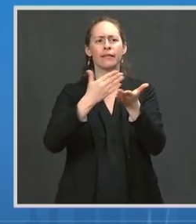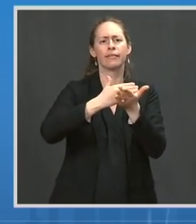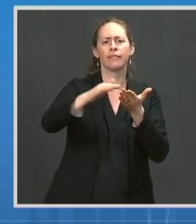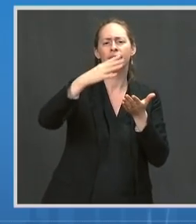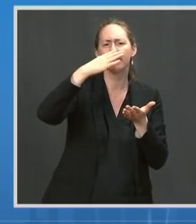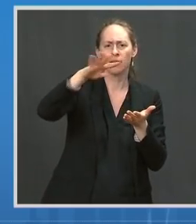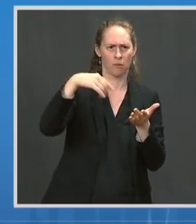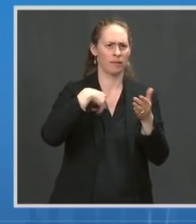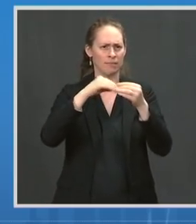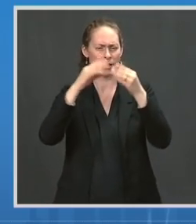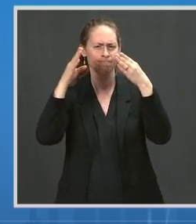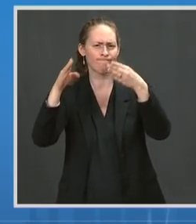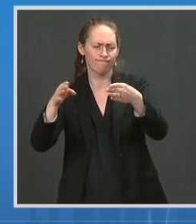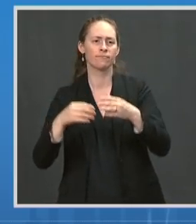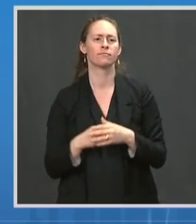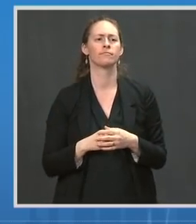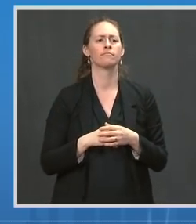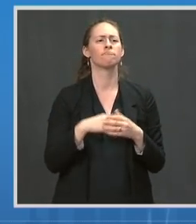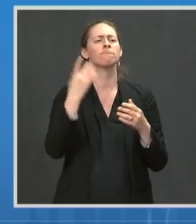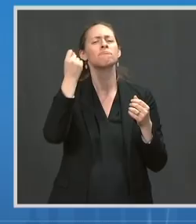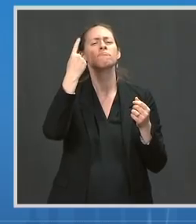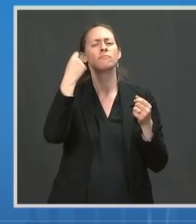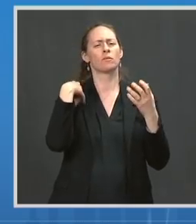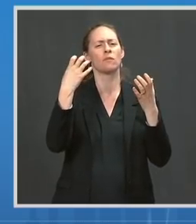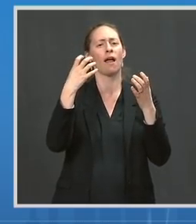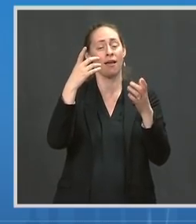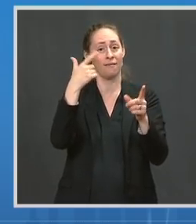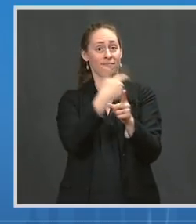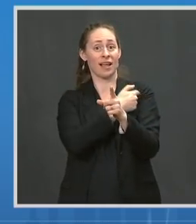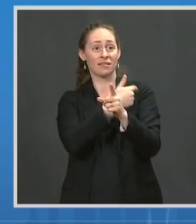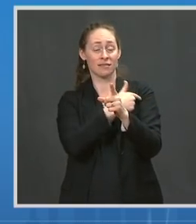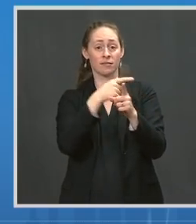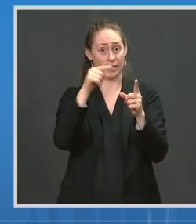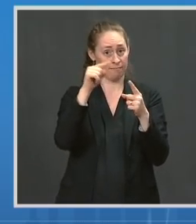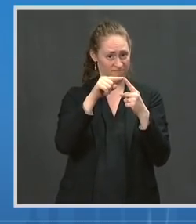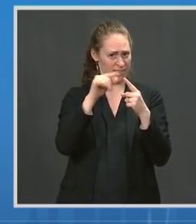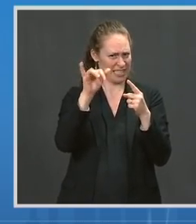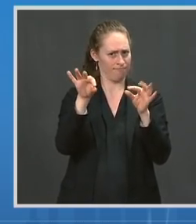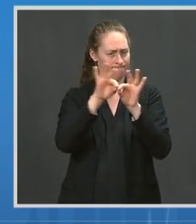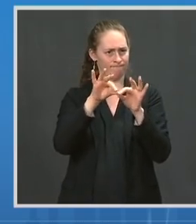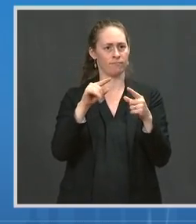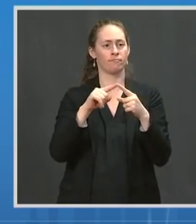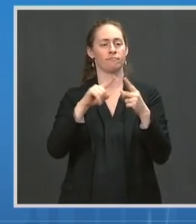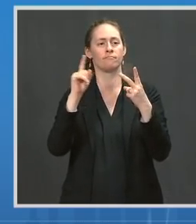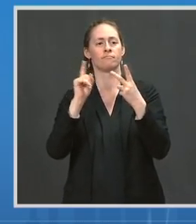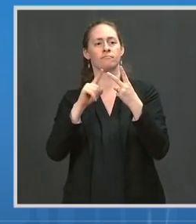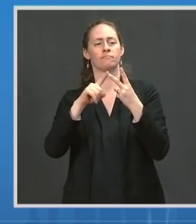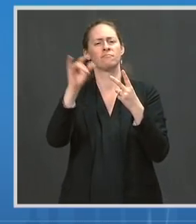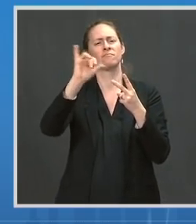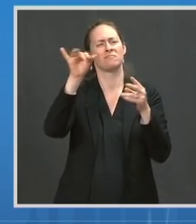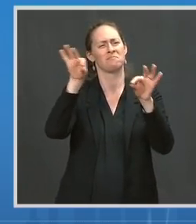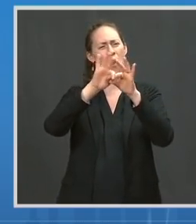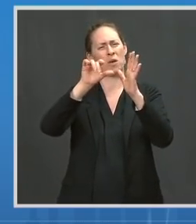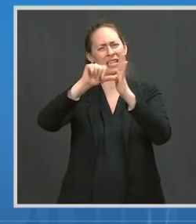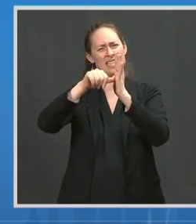which isn't always so obvious, and that's the following: Increasing access to vaccines is critical